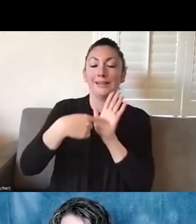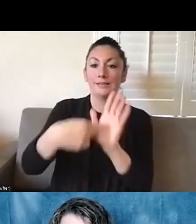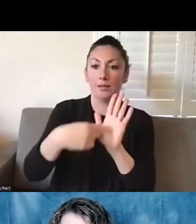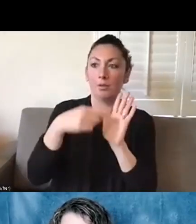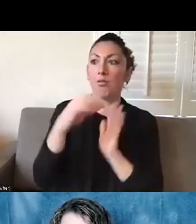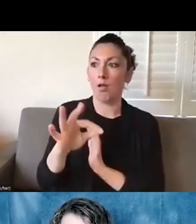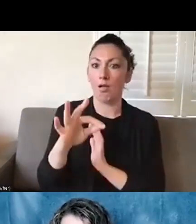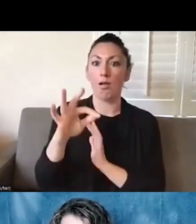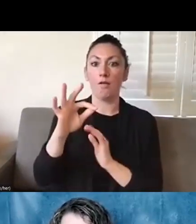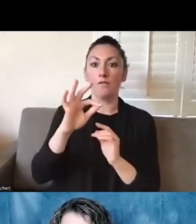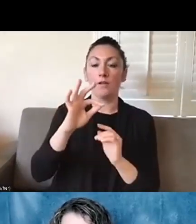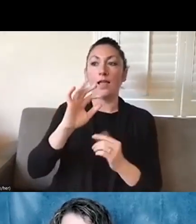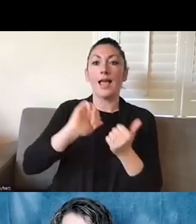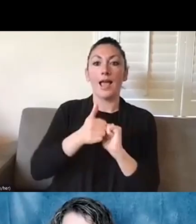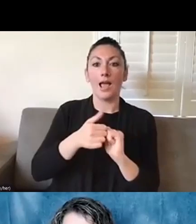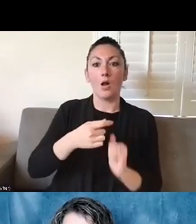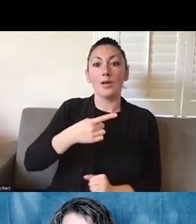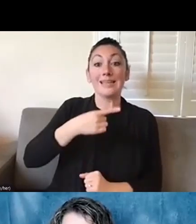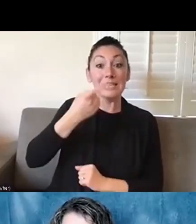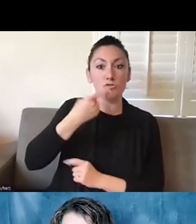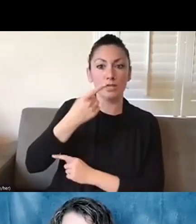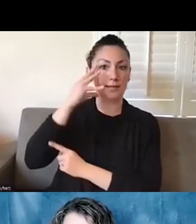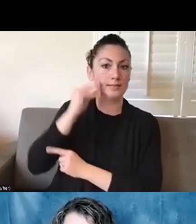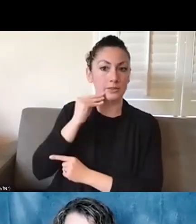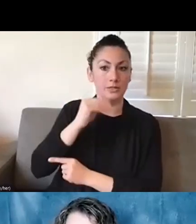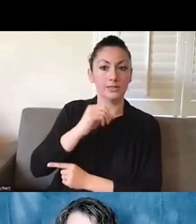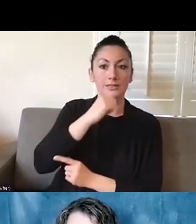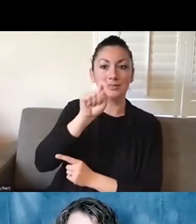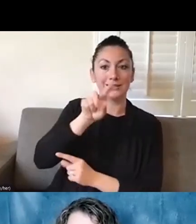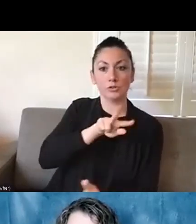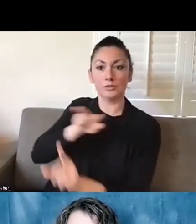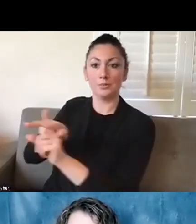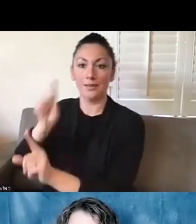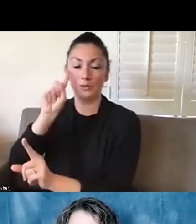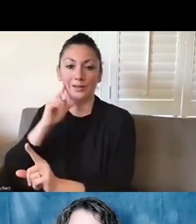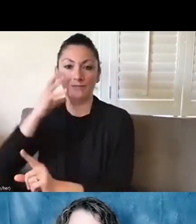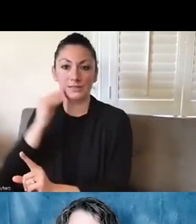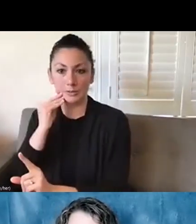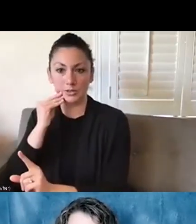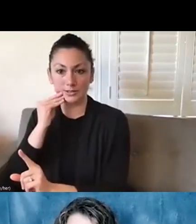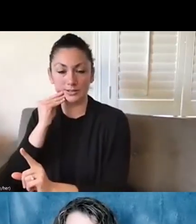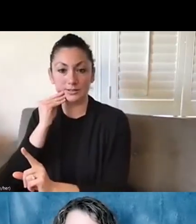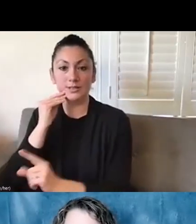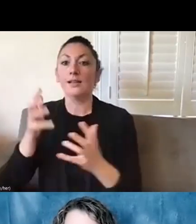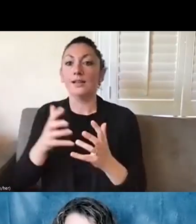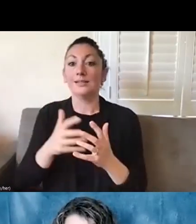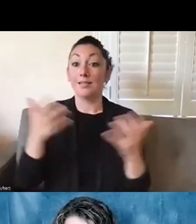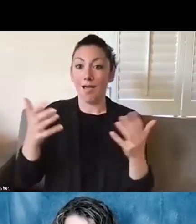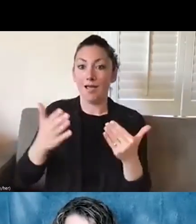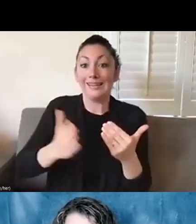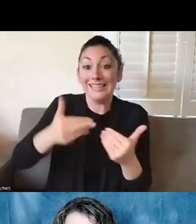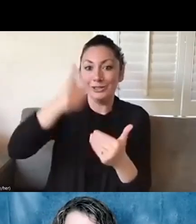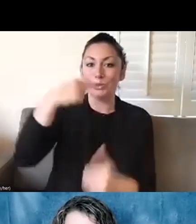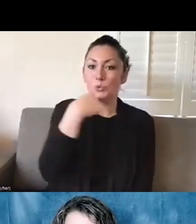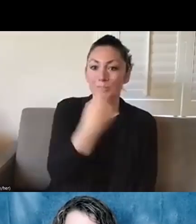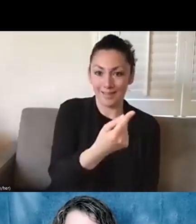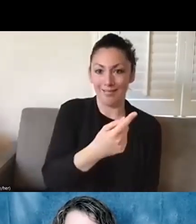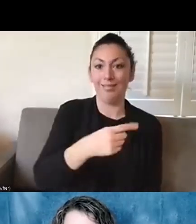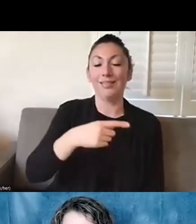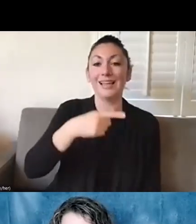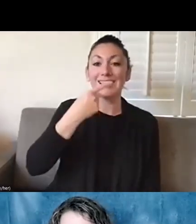that this is one great example of how the hearing experience is inapplicable to the deaf experience.